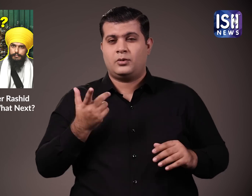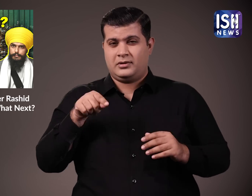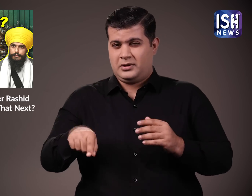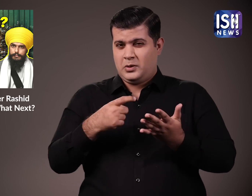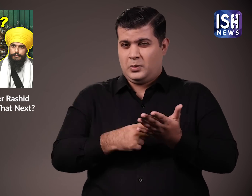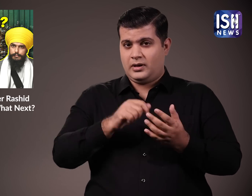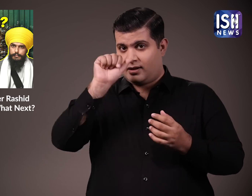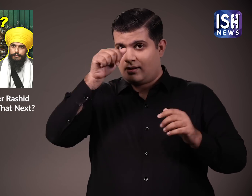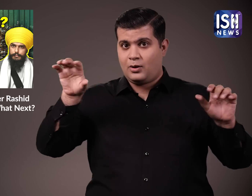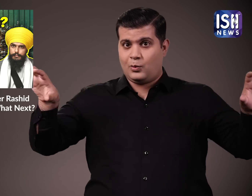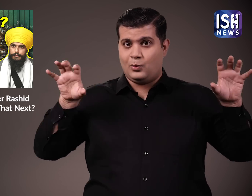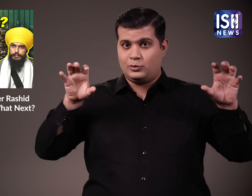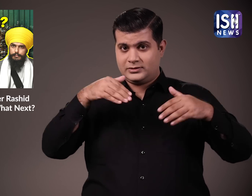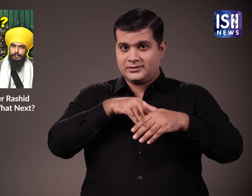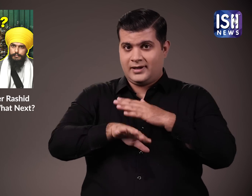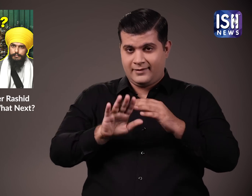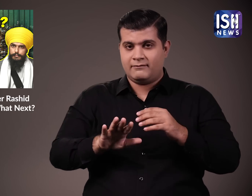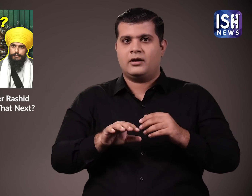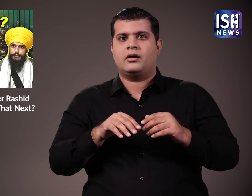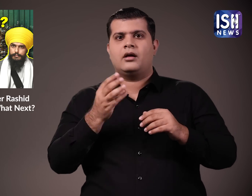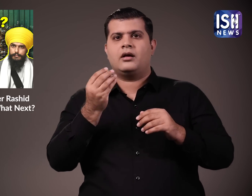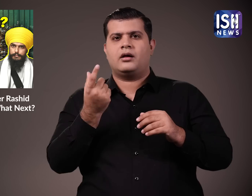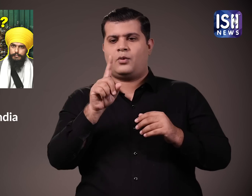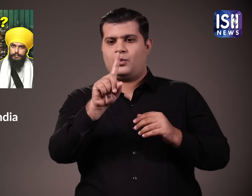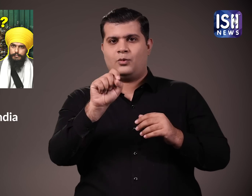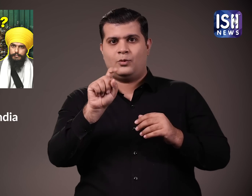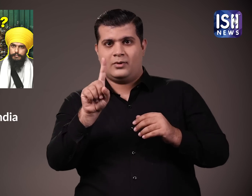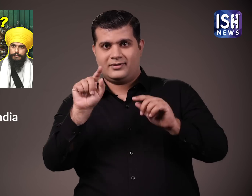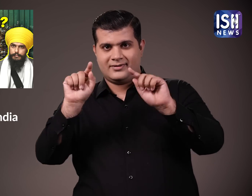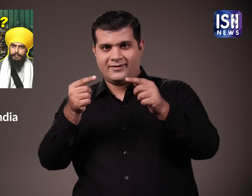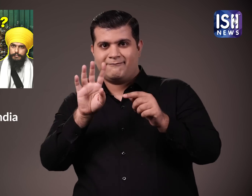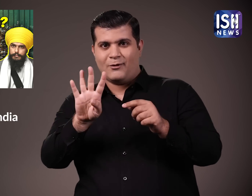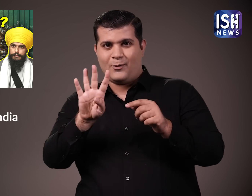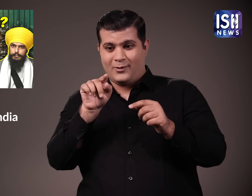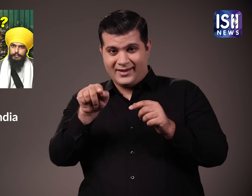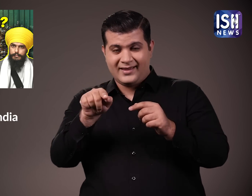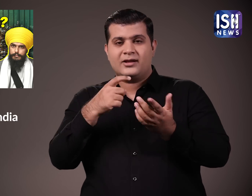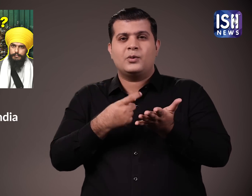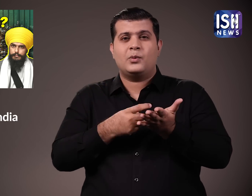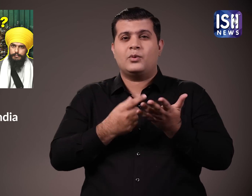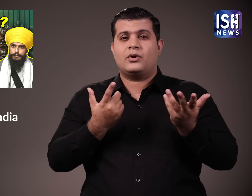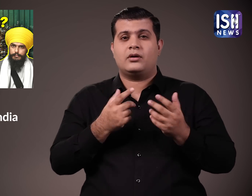Indian Constitution's Article 101(4) states that,